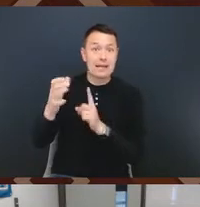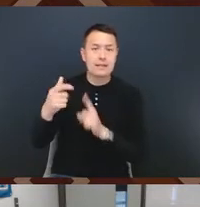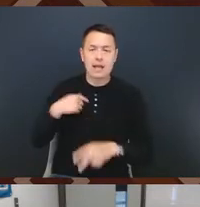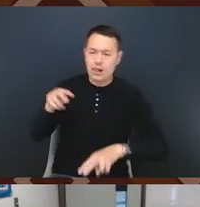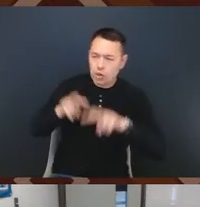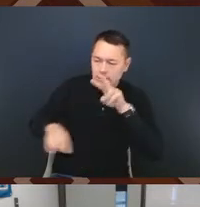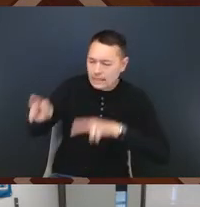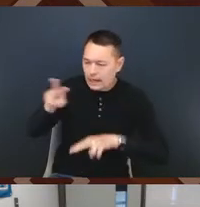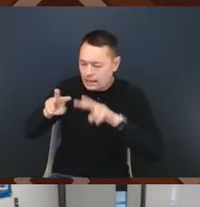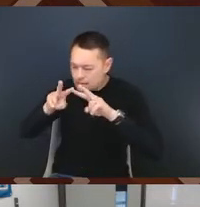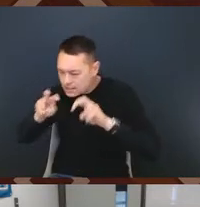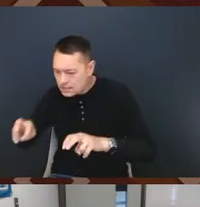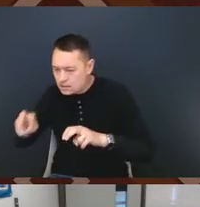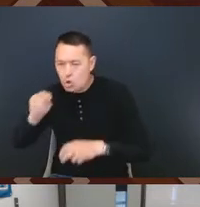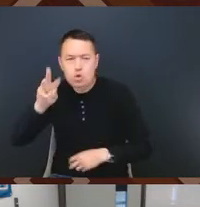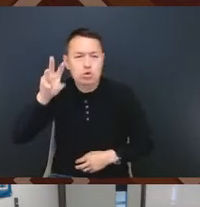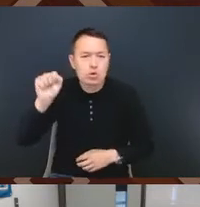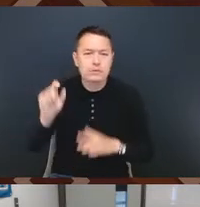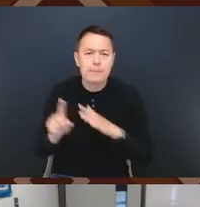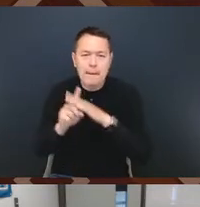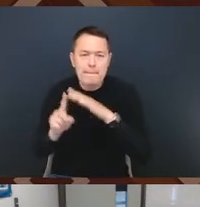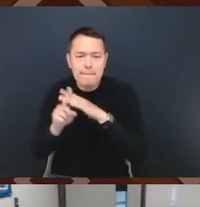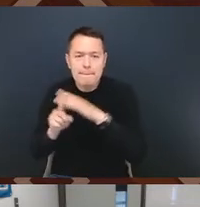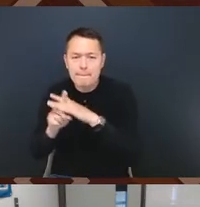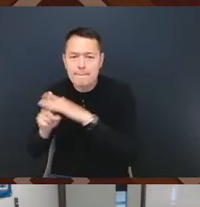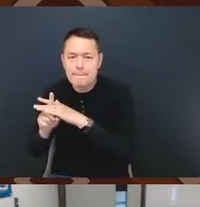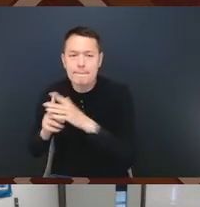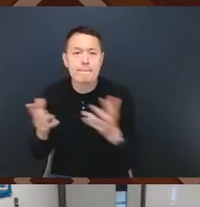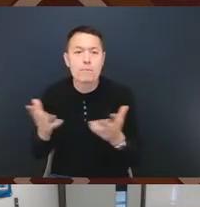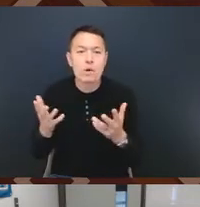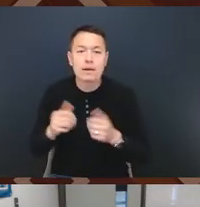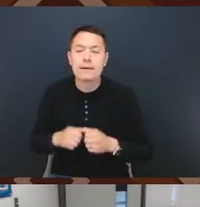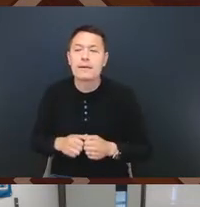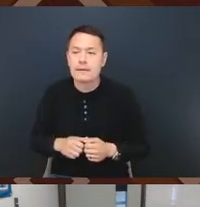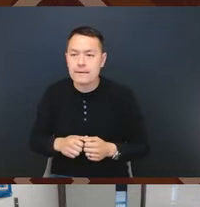the news that came up was NPR. Watson is African-American,